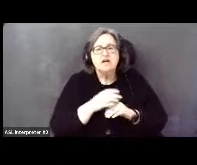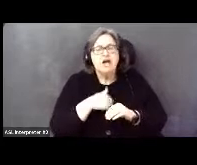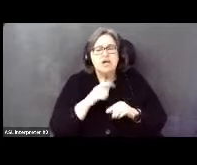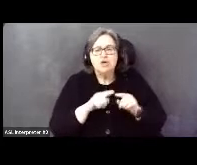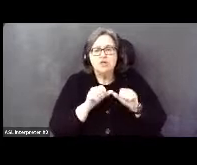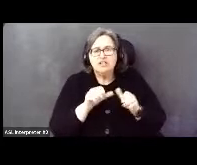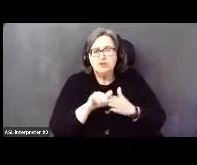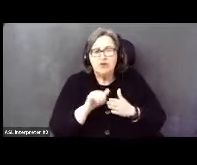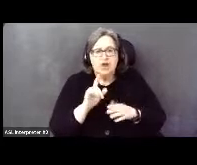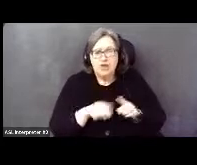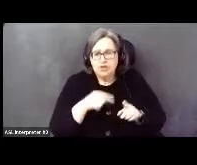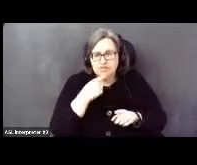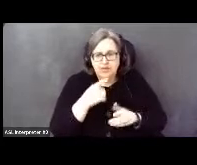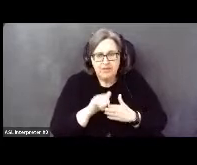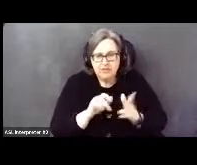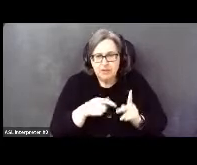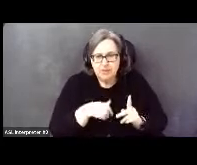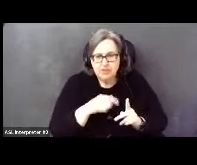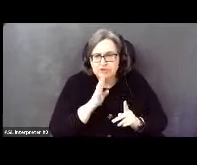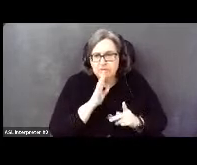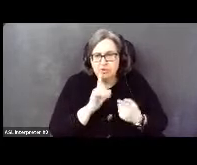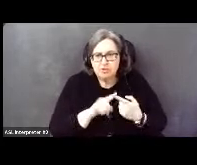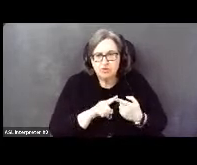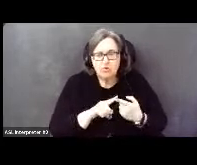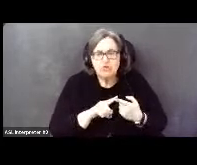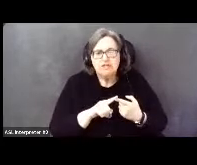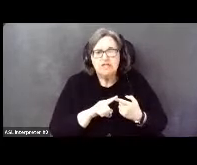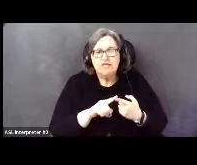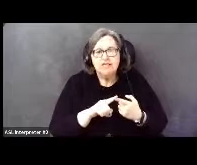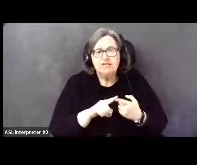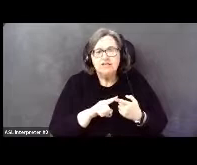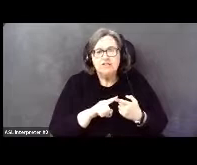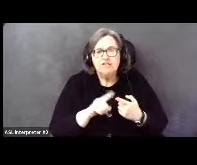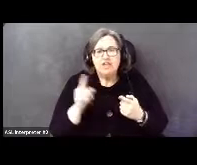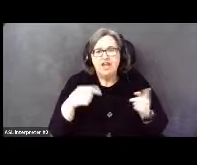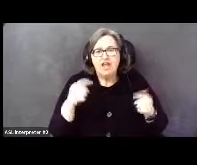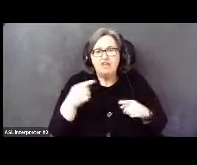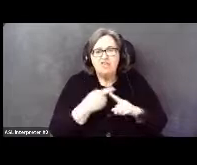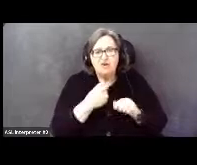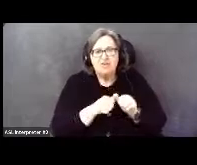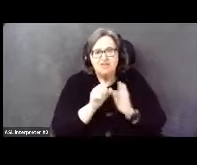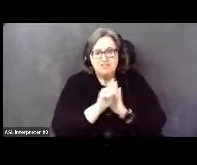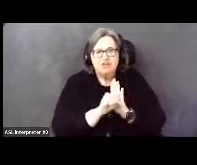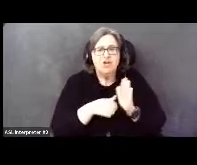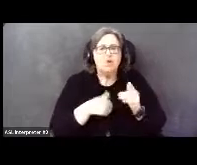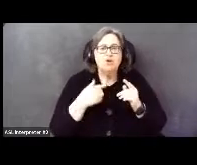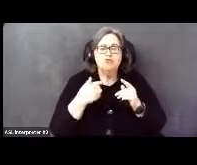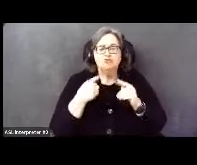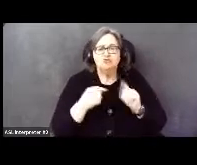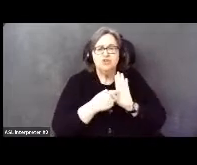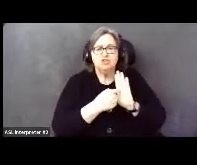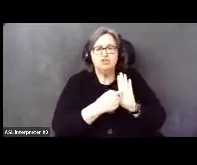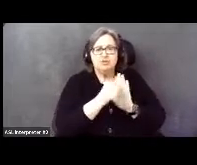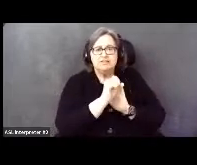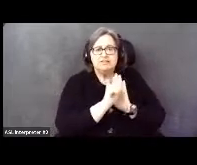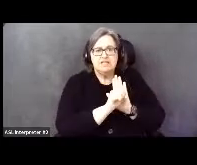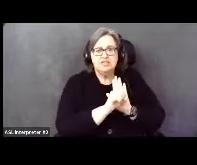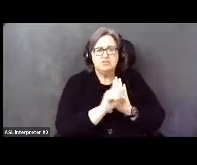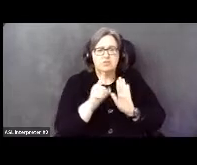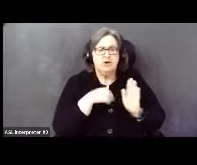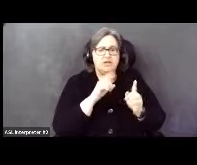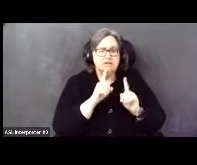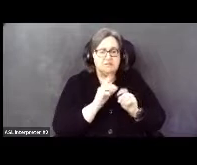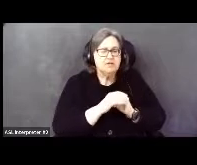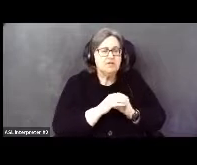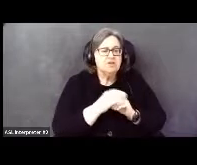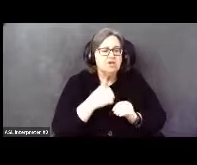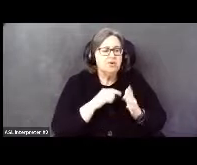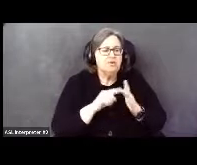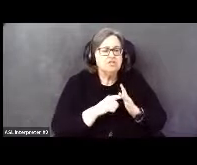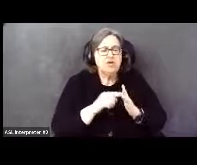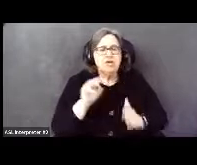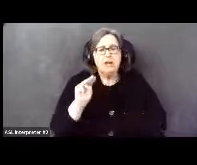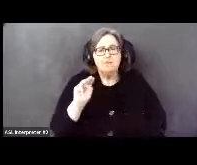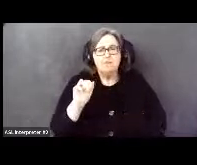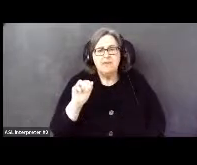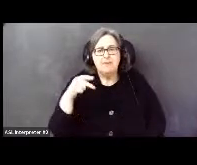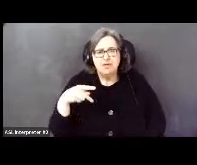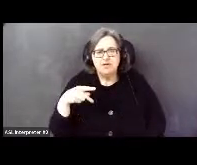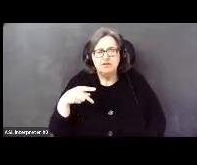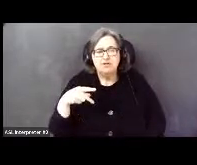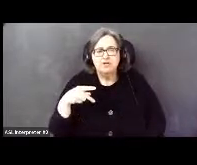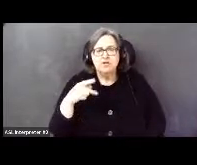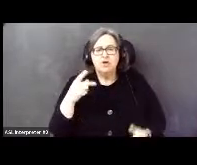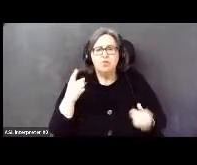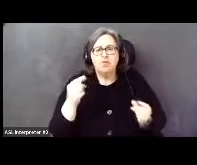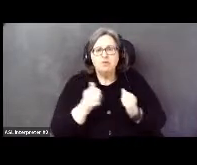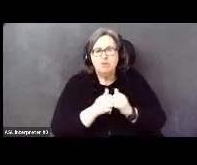no longer tell you which states I could talked to people from. We began mapping in every